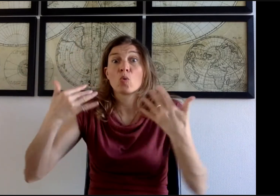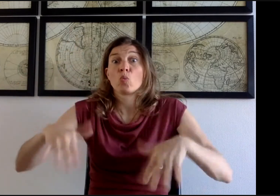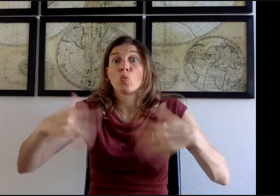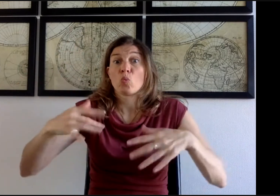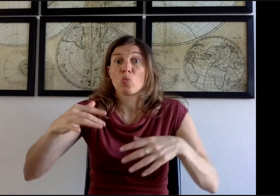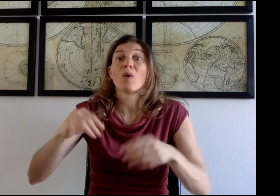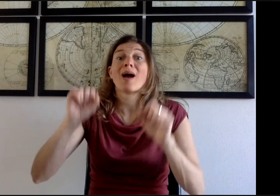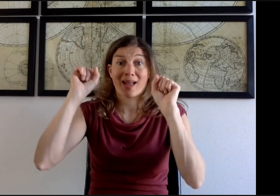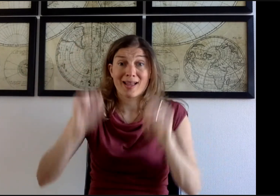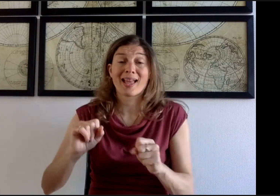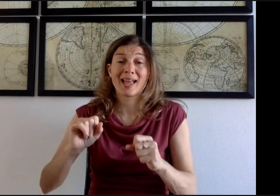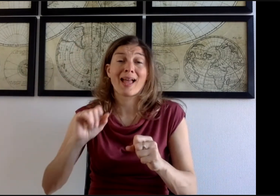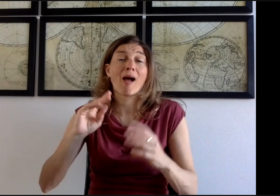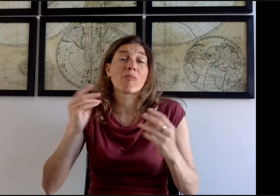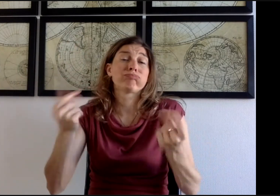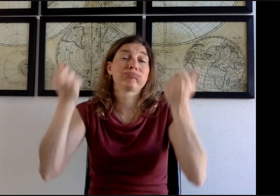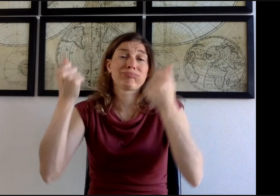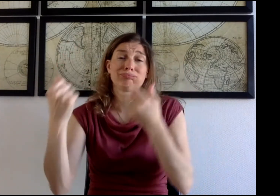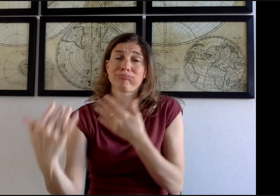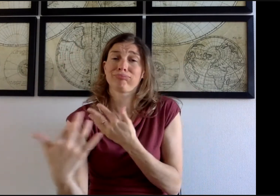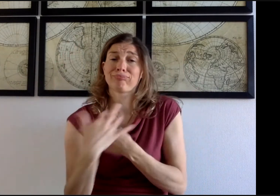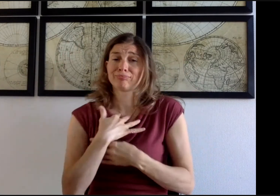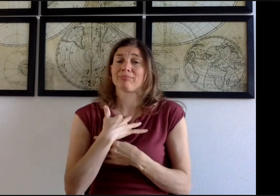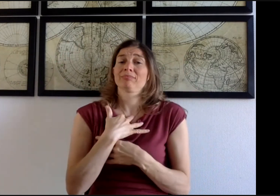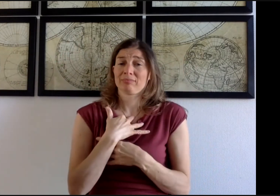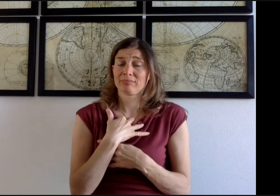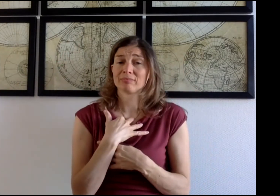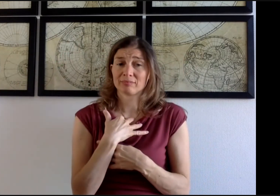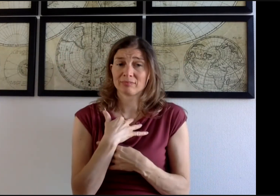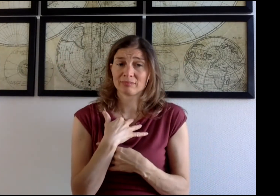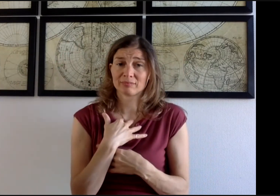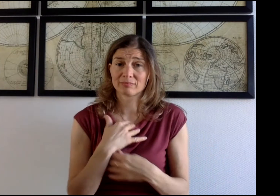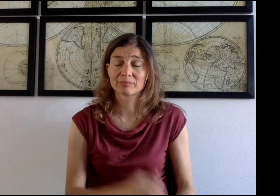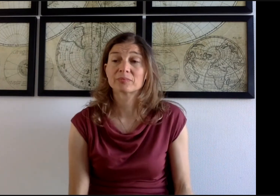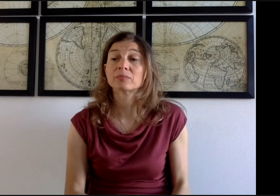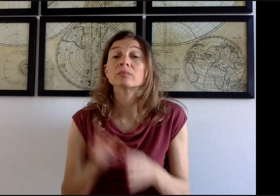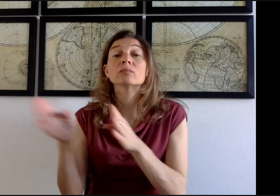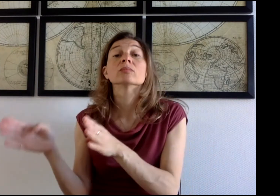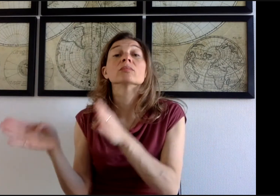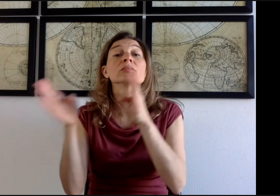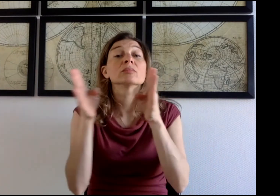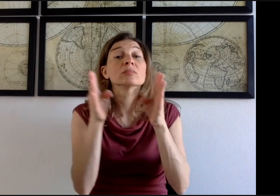The closure of the daily centre obliged the user to stay at home